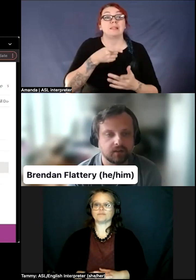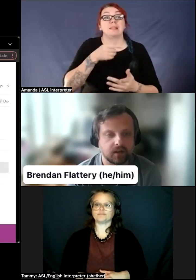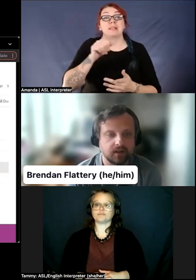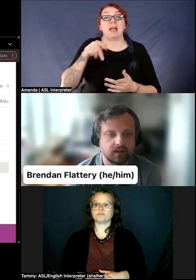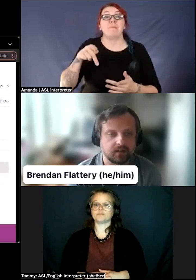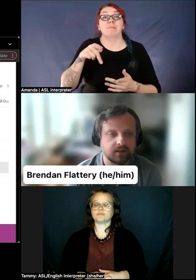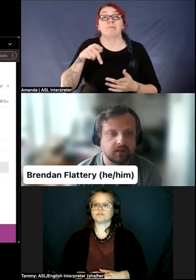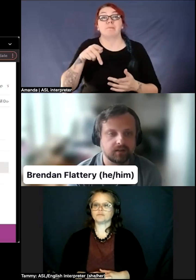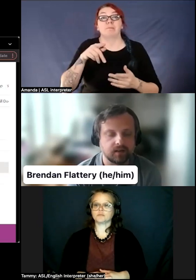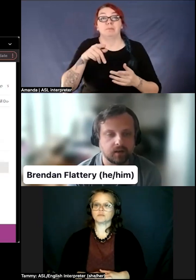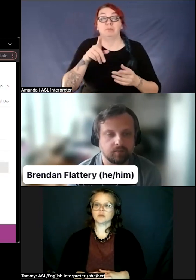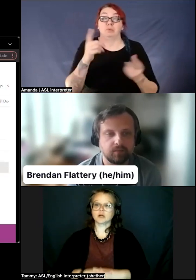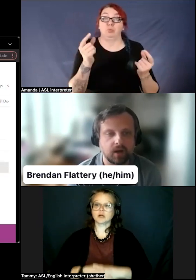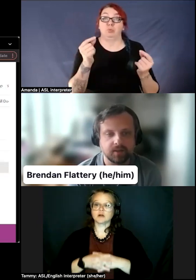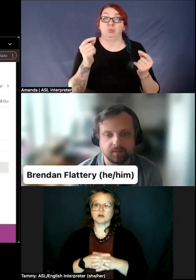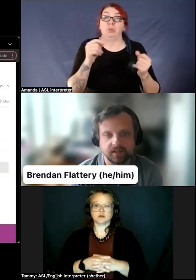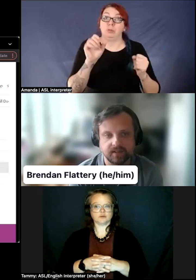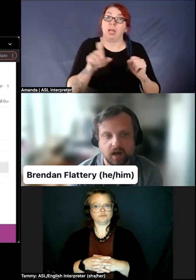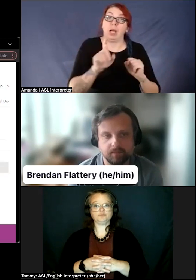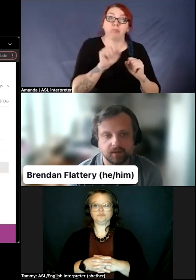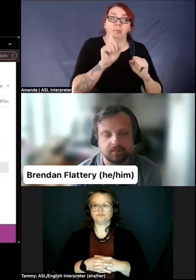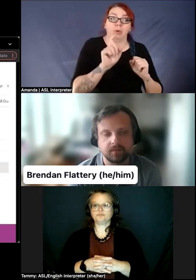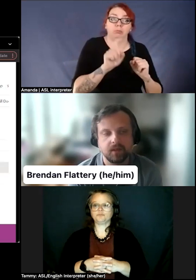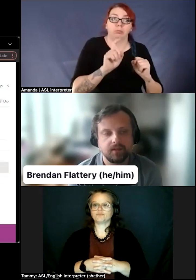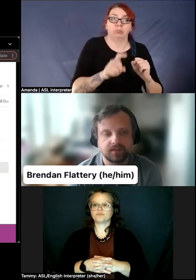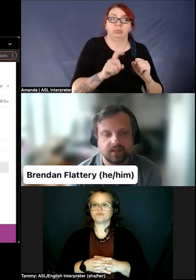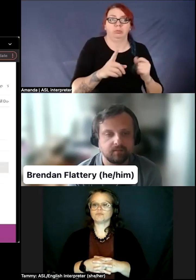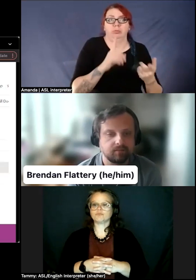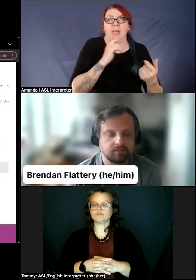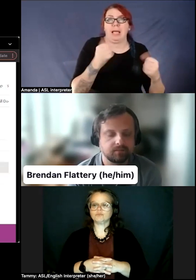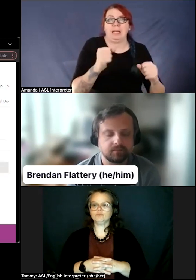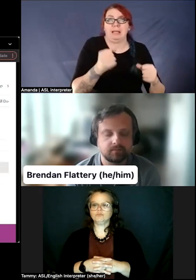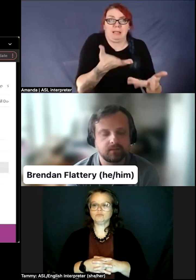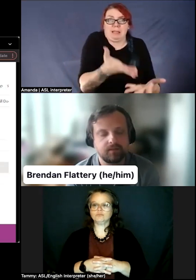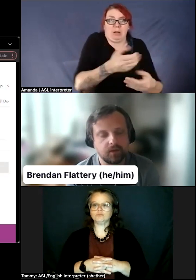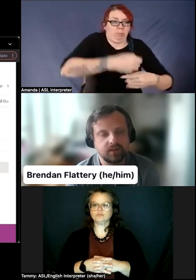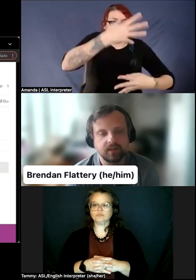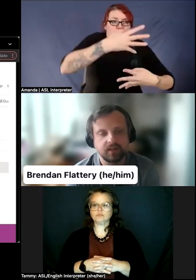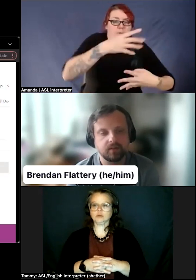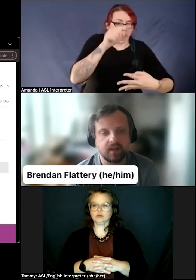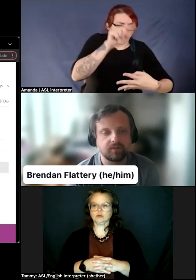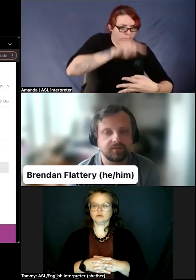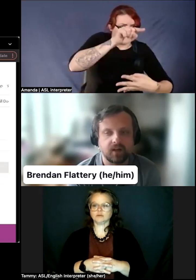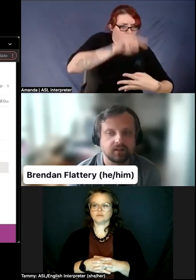click on anything that pops up in this app. You'll see, if you use it, you'll see every file you've